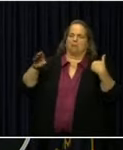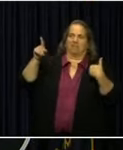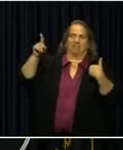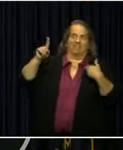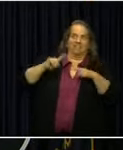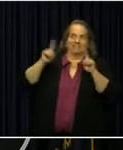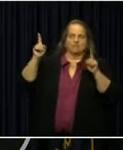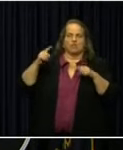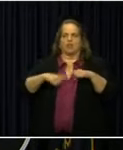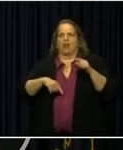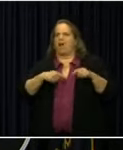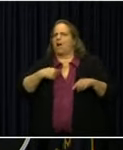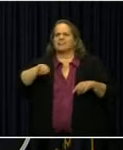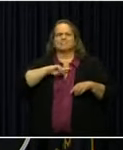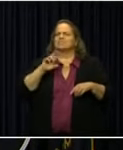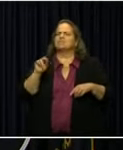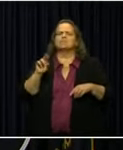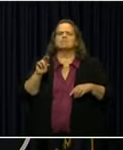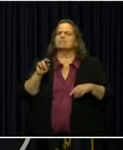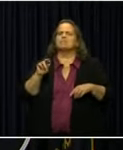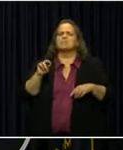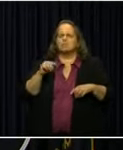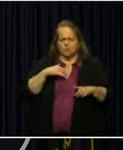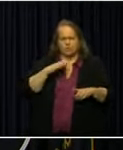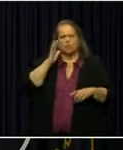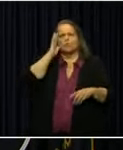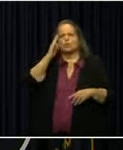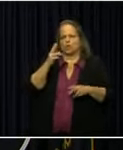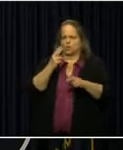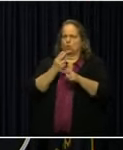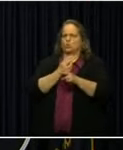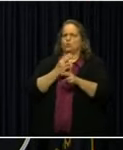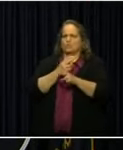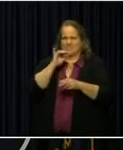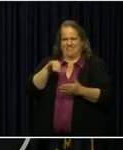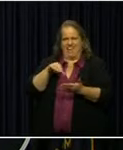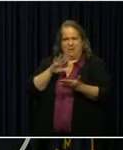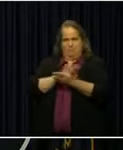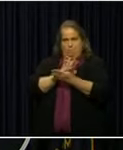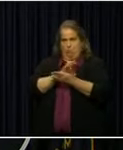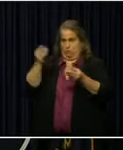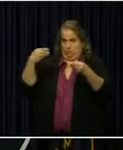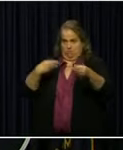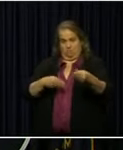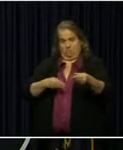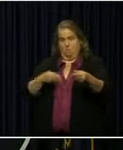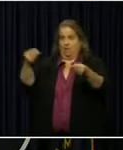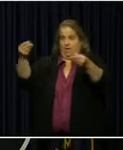AND LET ME TELL YOU I'M NOT SURE ANY STATE HAS THEM IN PLACE TODAY, REGARDLESS OF THE